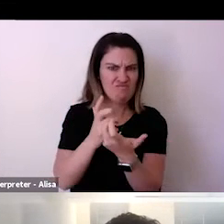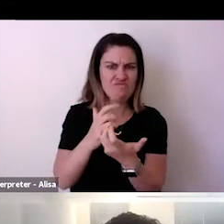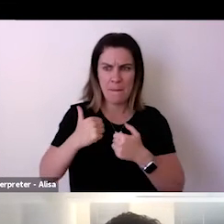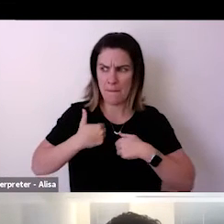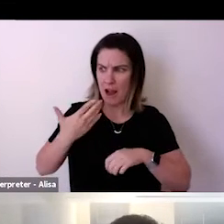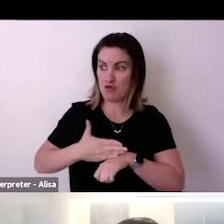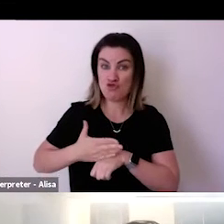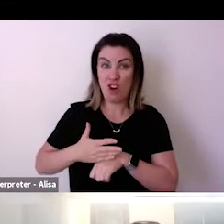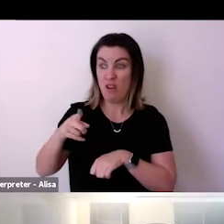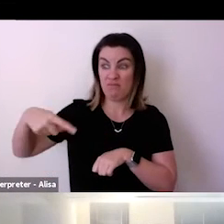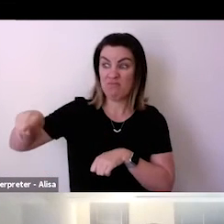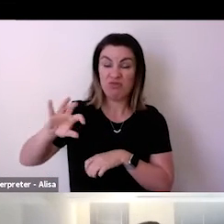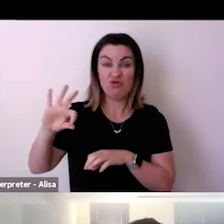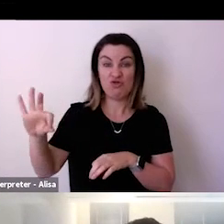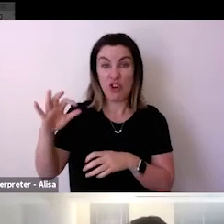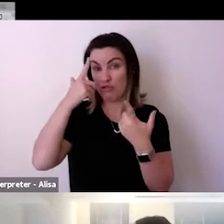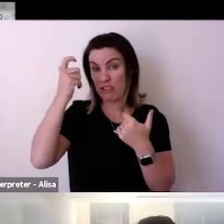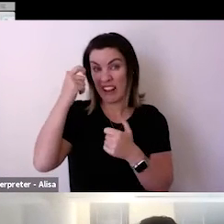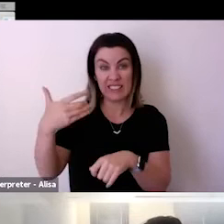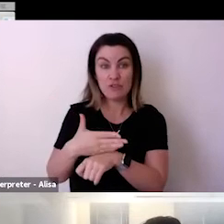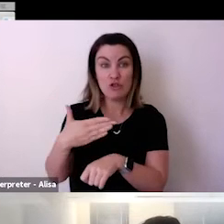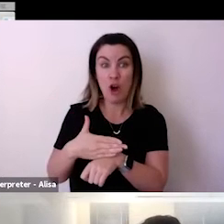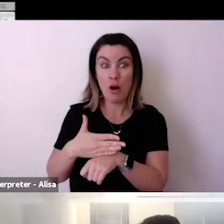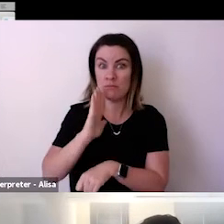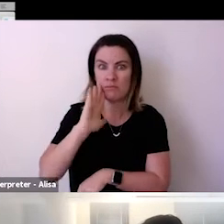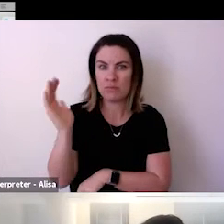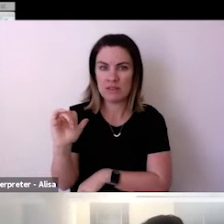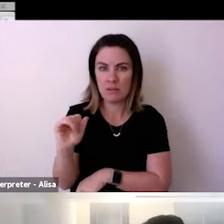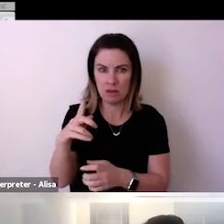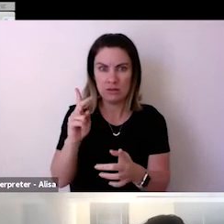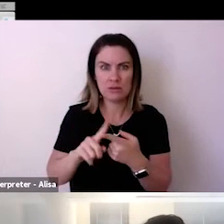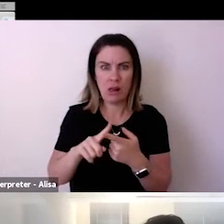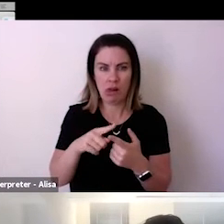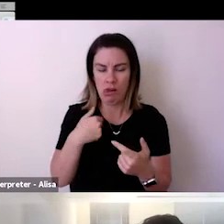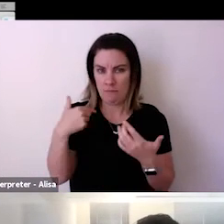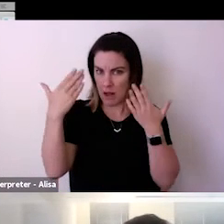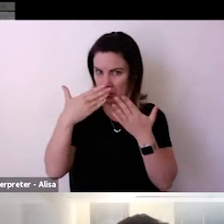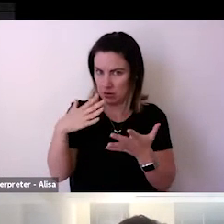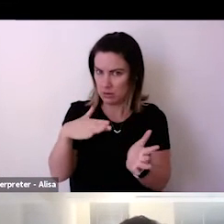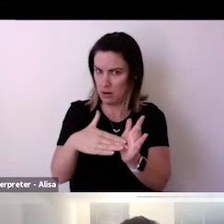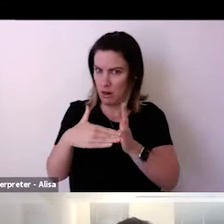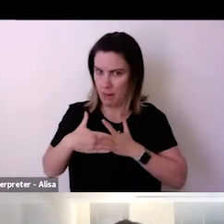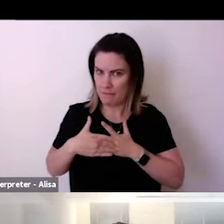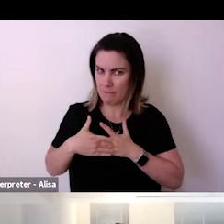creative field. So for us this provided a background to the development.